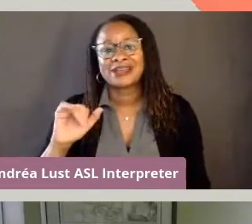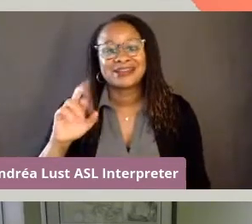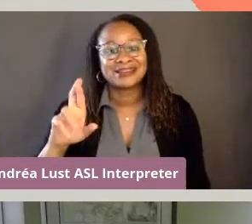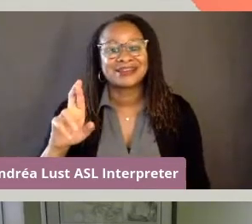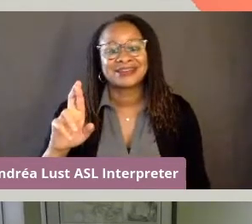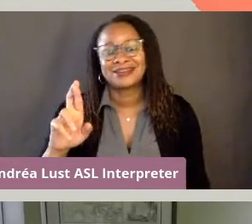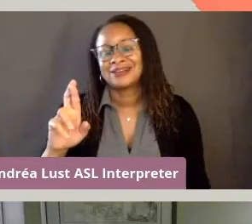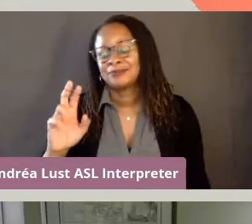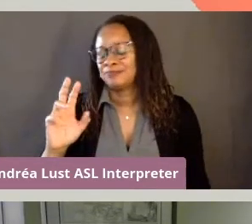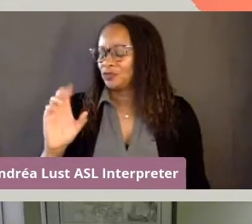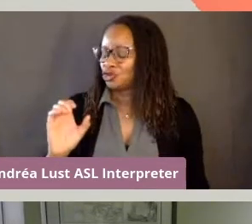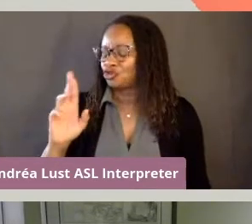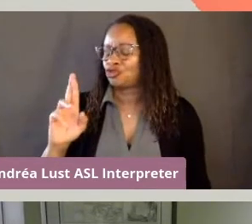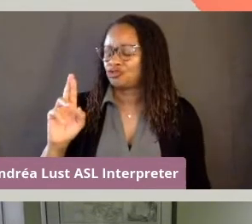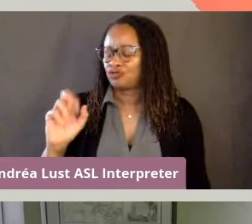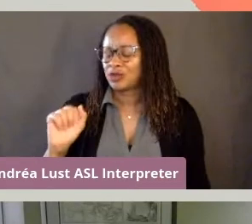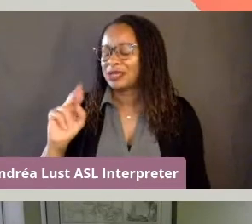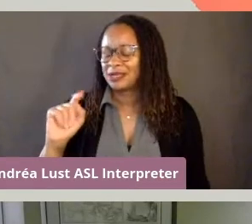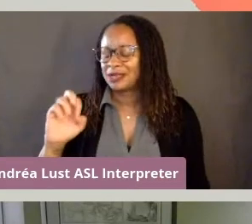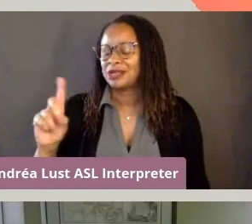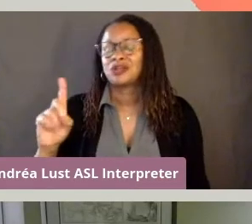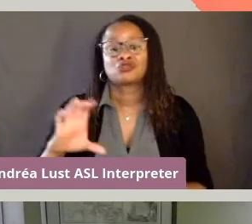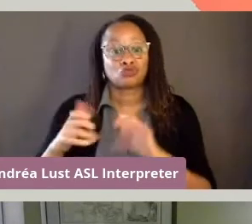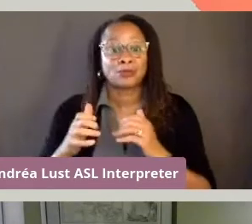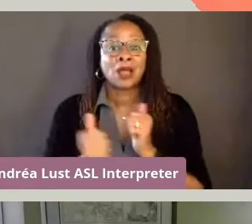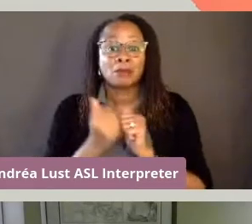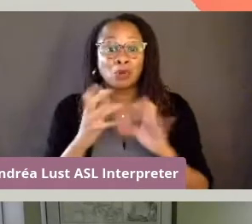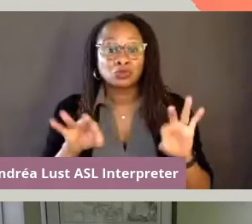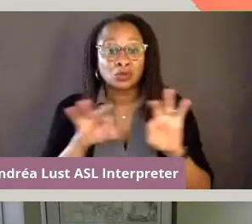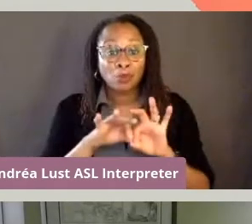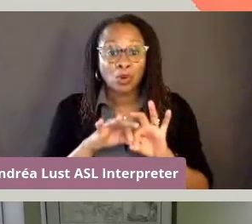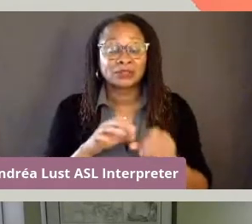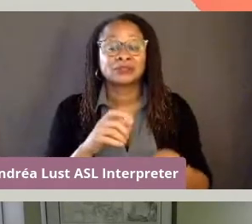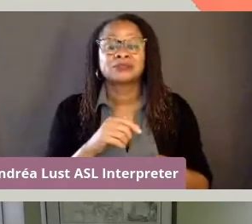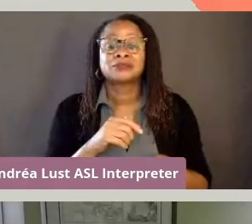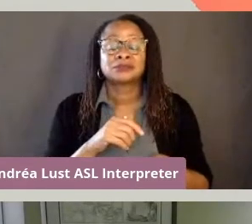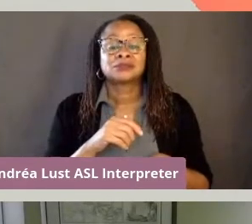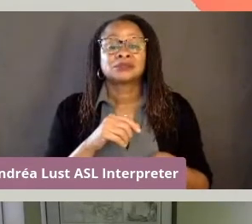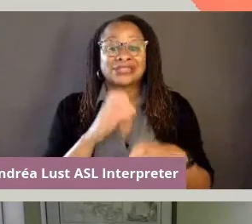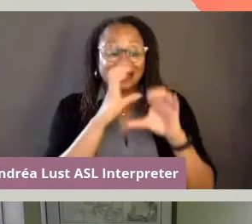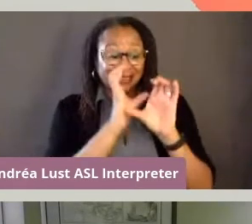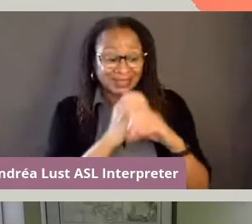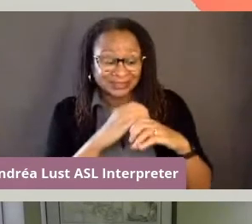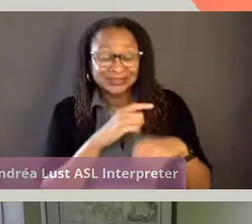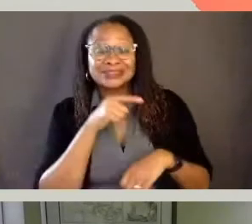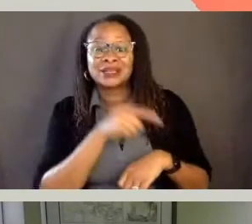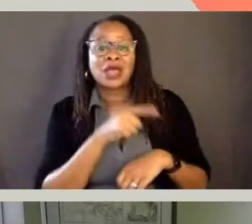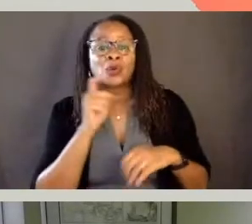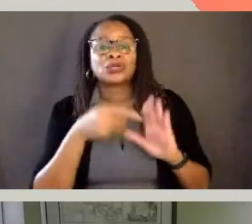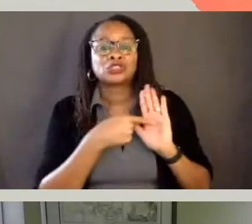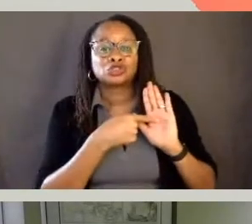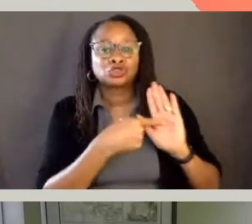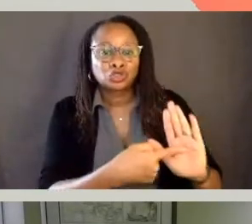the most important one to them was The Detroit. They said, "We gotta show this to the Detroit people."